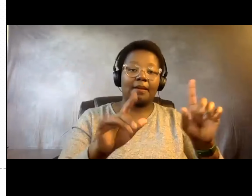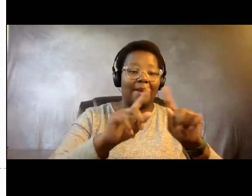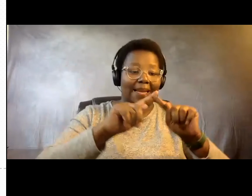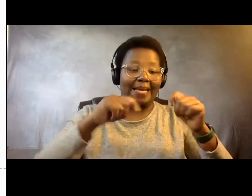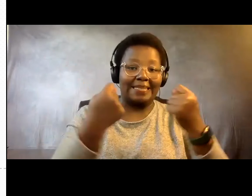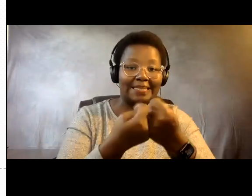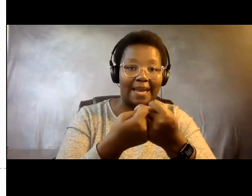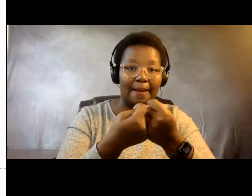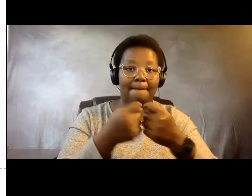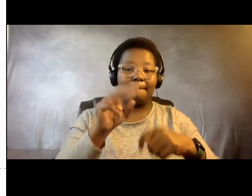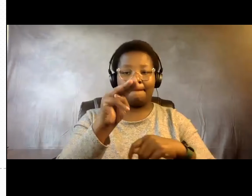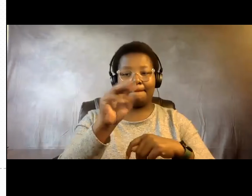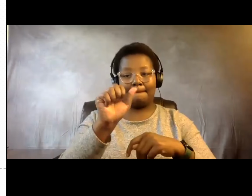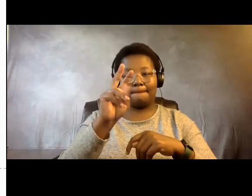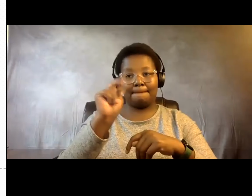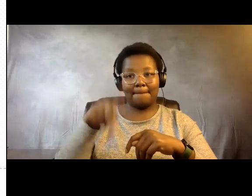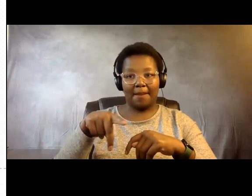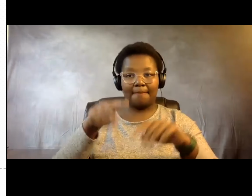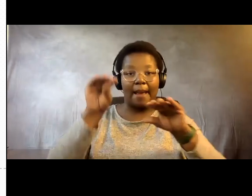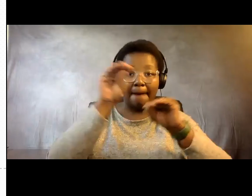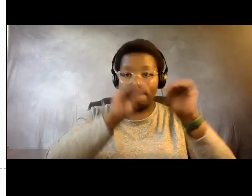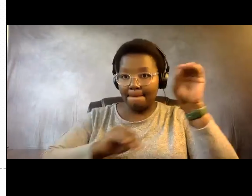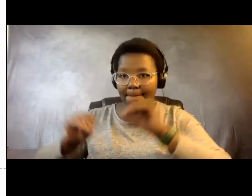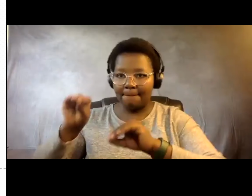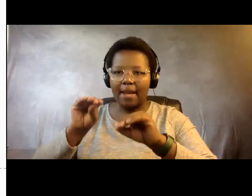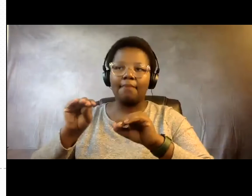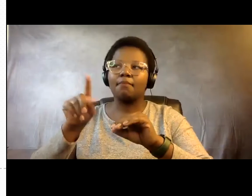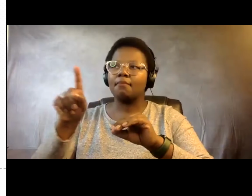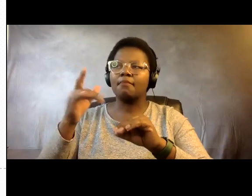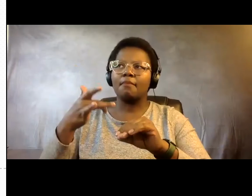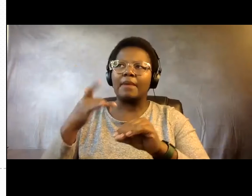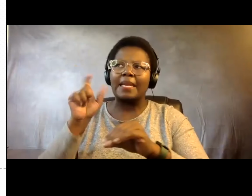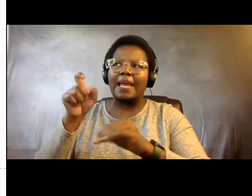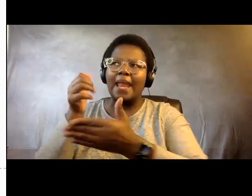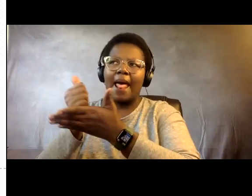they feel comfortable with documenting and what they need help with could also be a good idea.